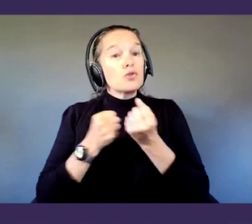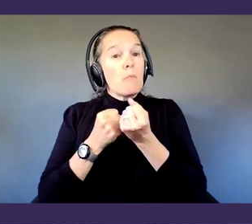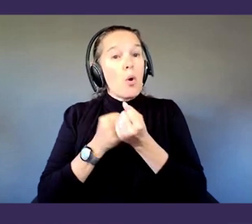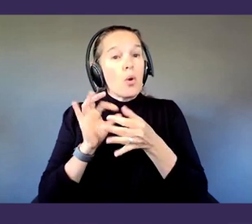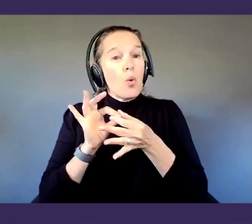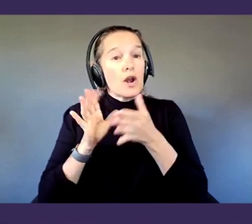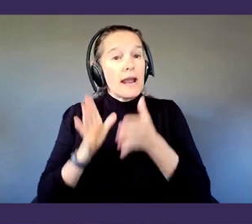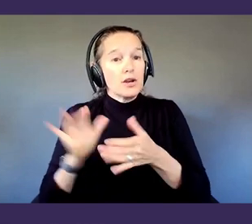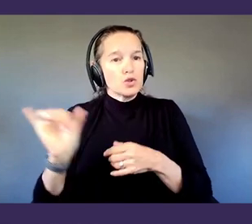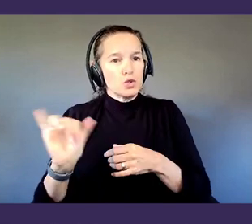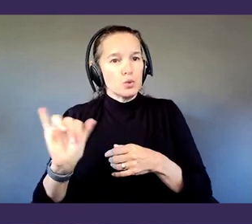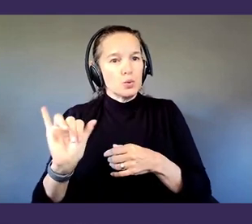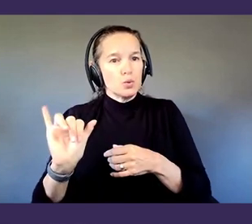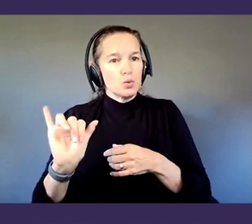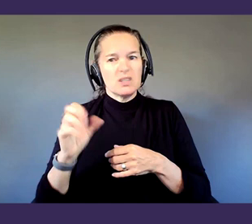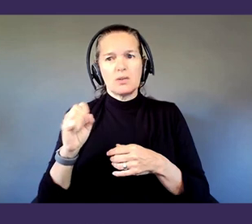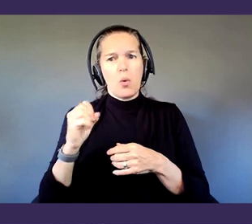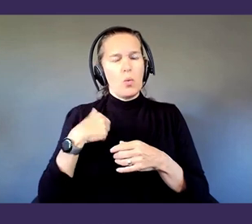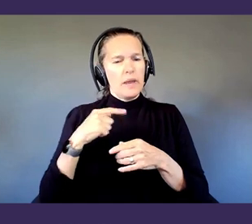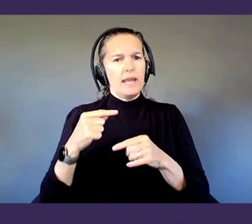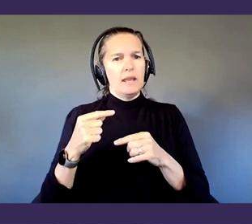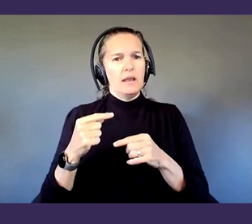And we went as far back as the first support coordinator